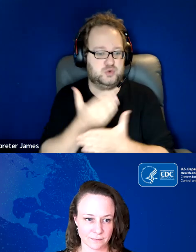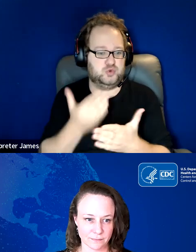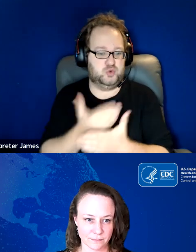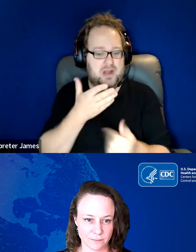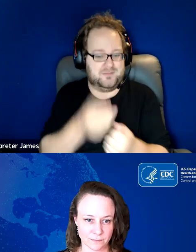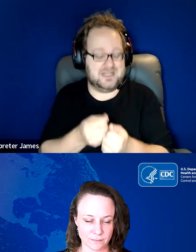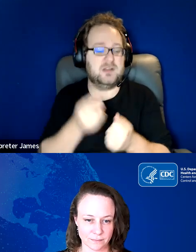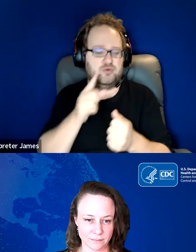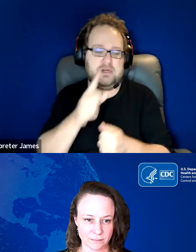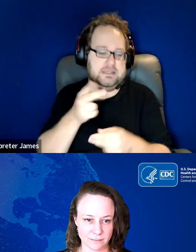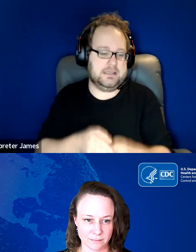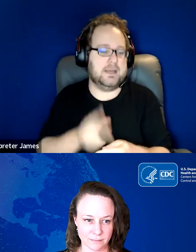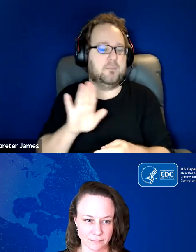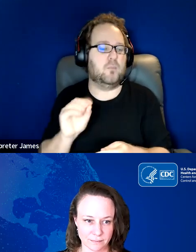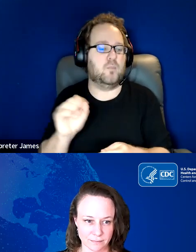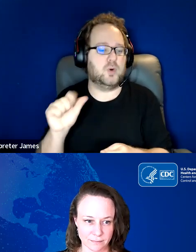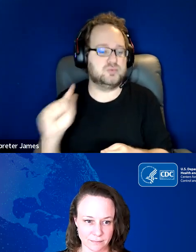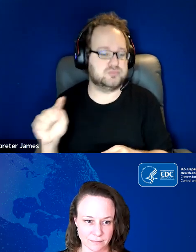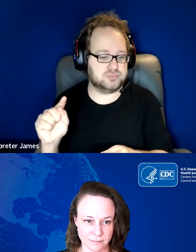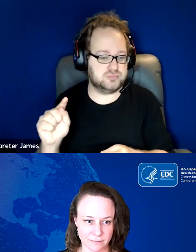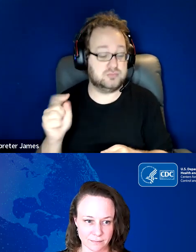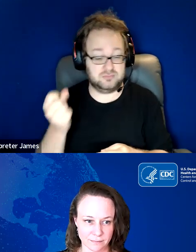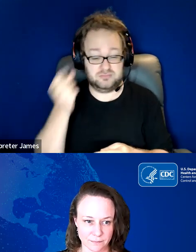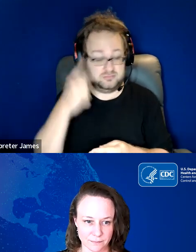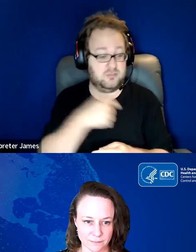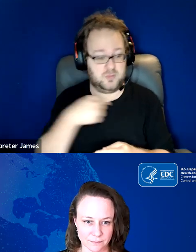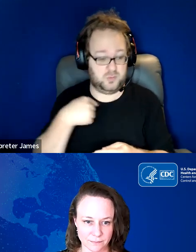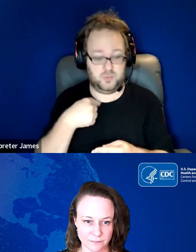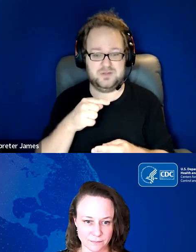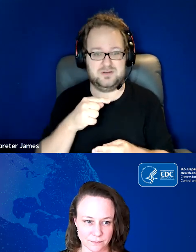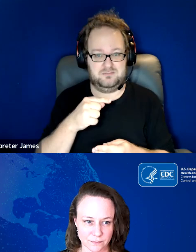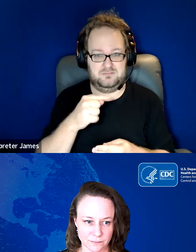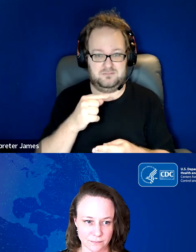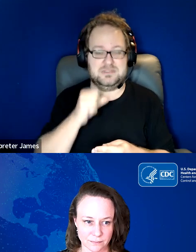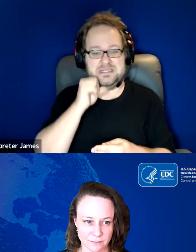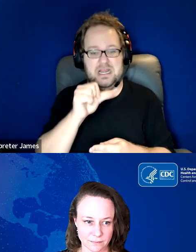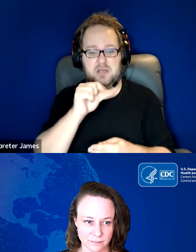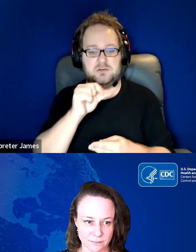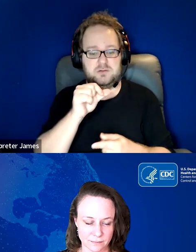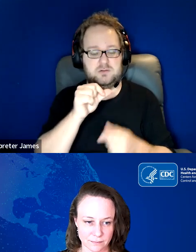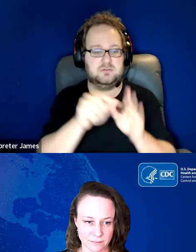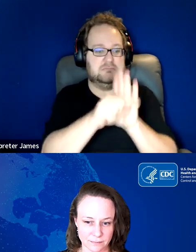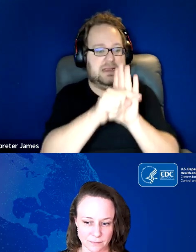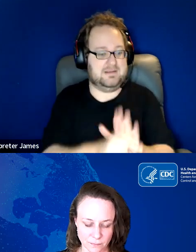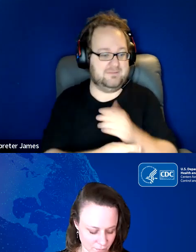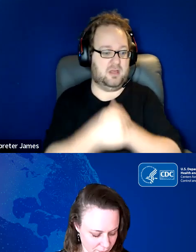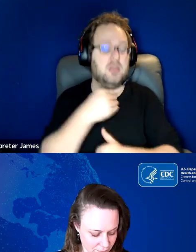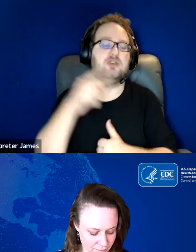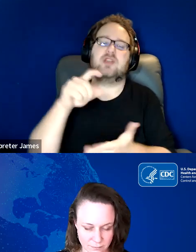previously, we tend to not respond quite as largely in terms of side effects with these vaccines. But it is the